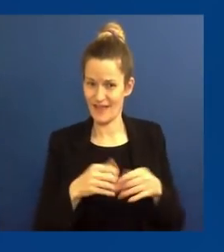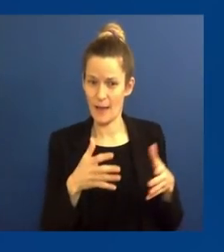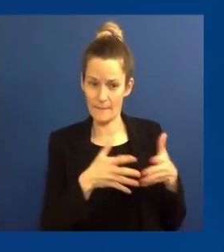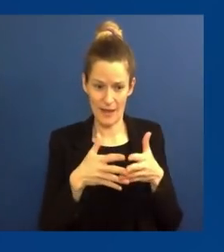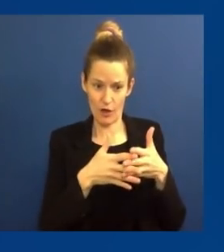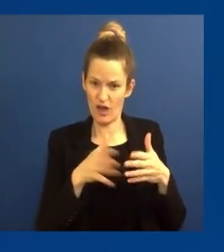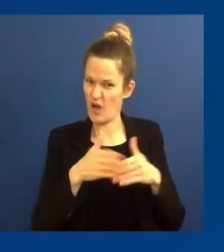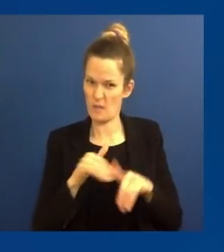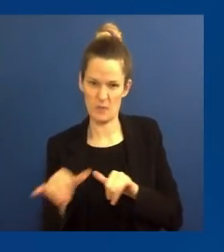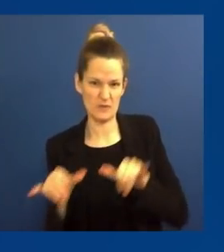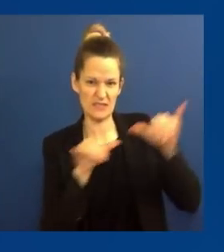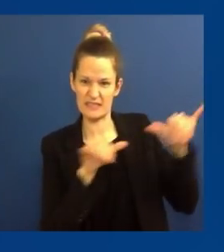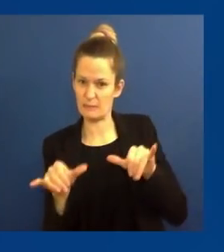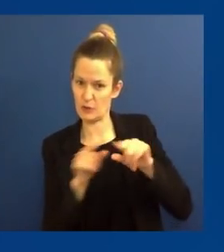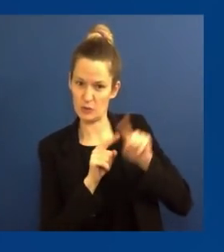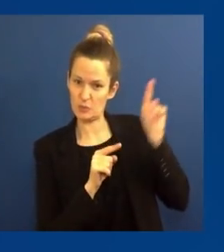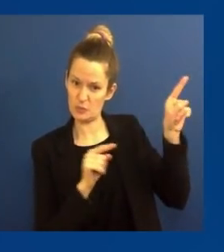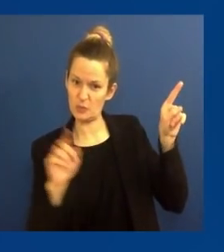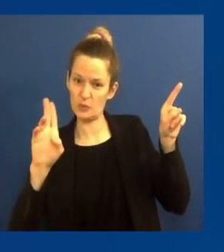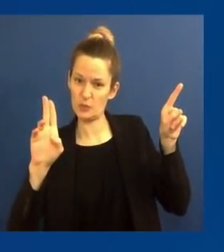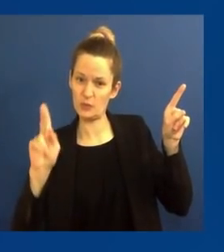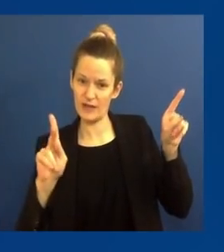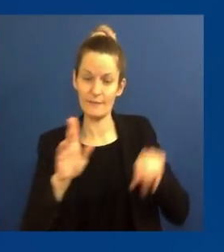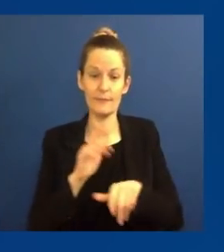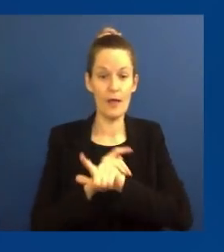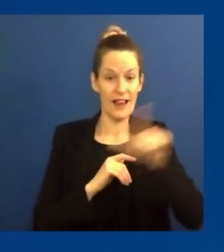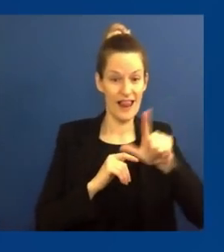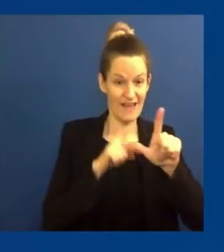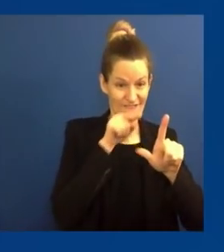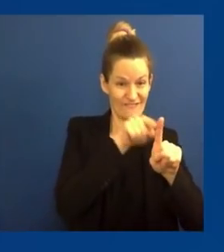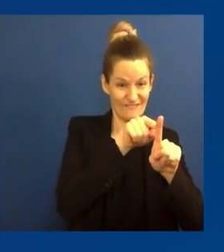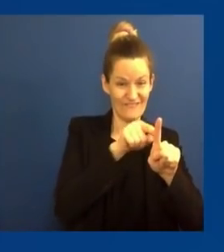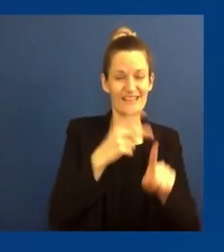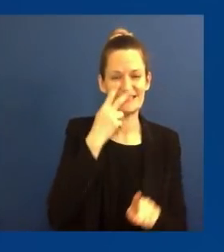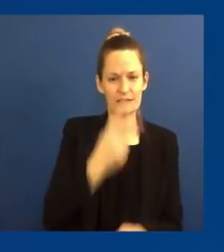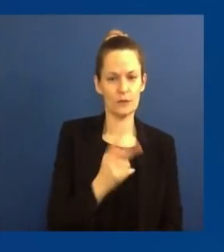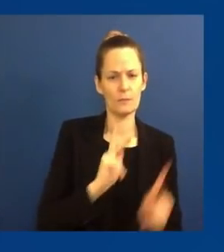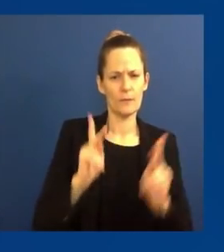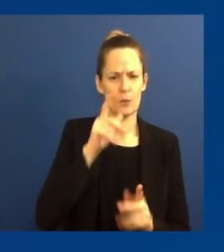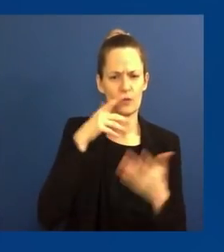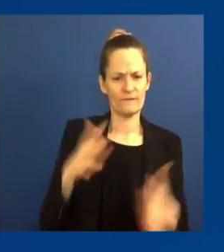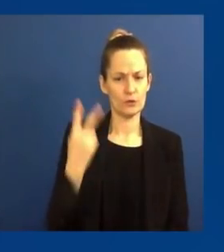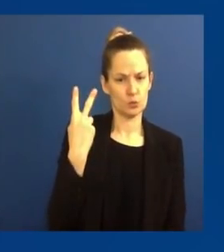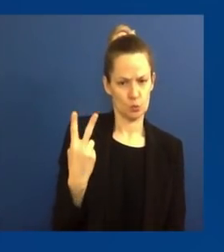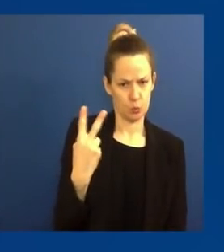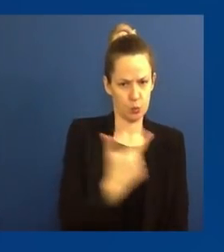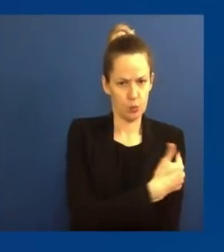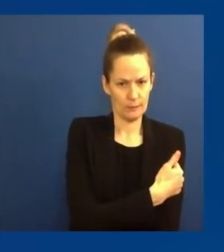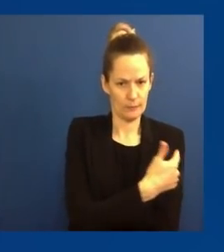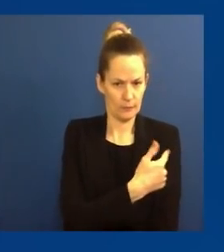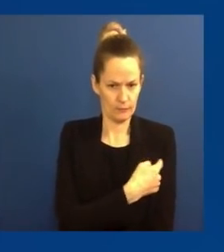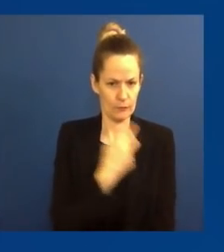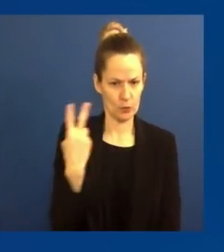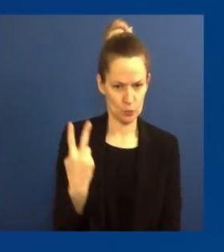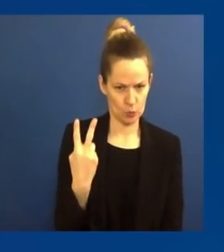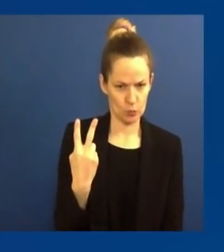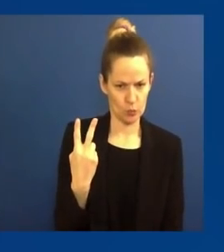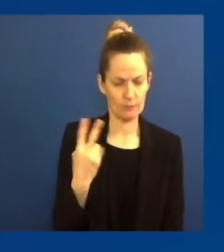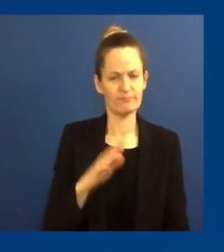two doses of an mRNA -- and this is Omicron -- two to four weeks later, have a 65 to 70 percent protection.